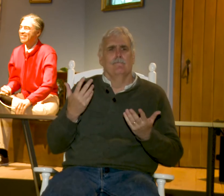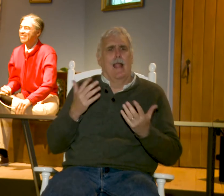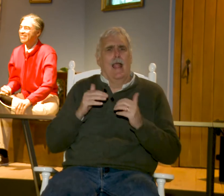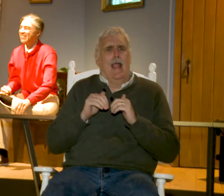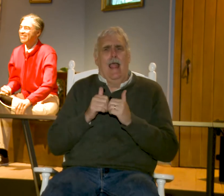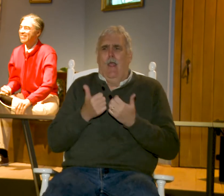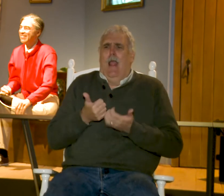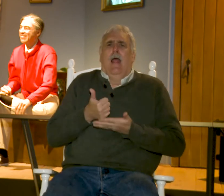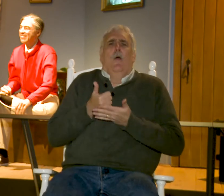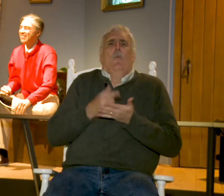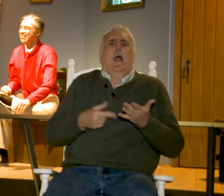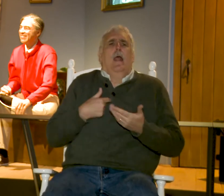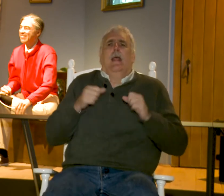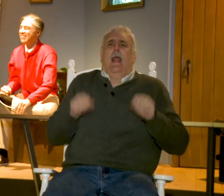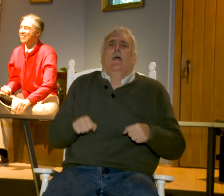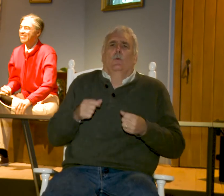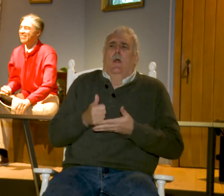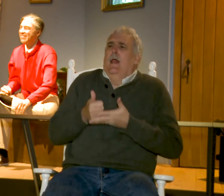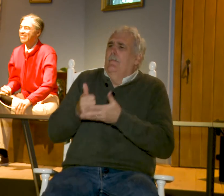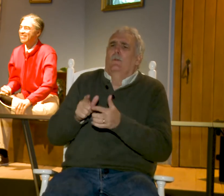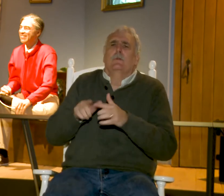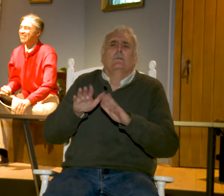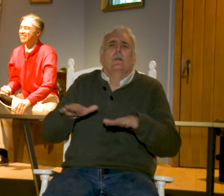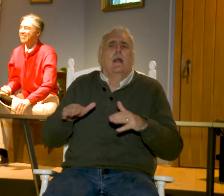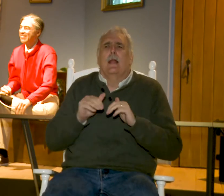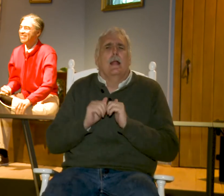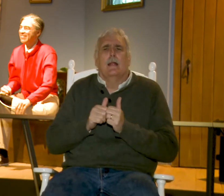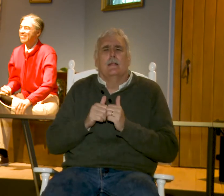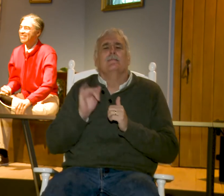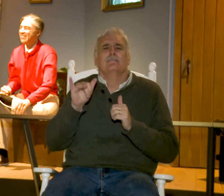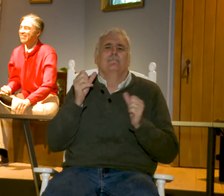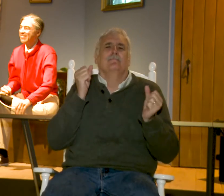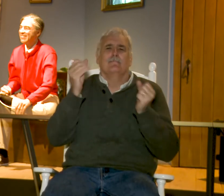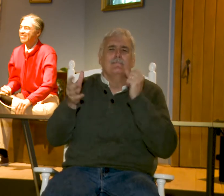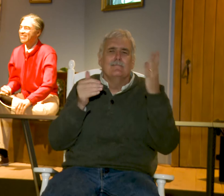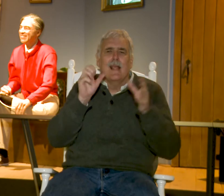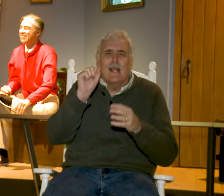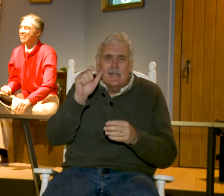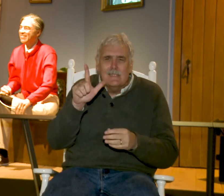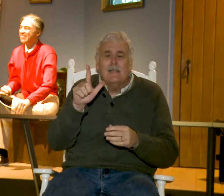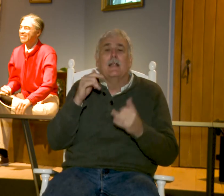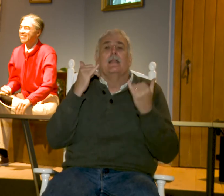How can we help children connect with Mister Rogers? American Sign Language.